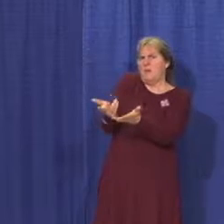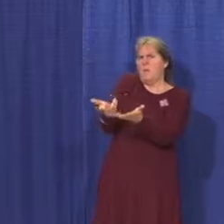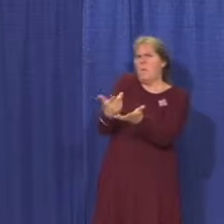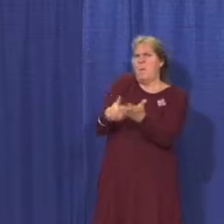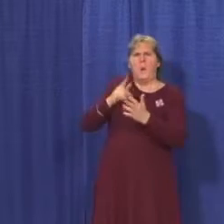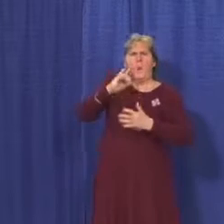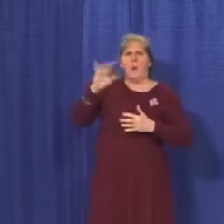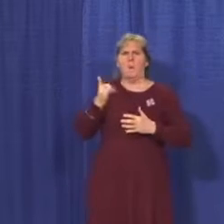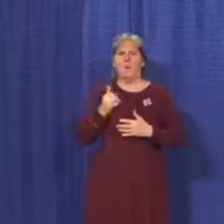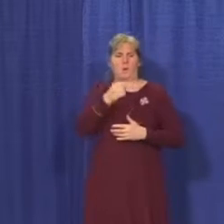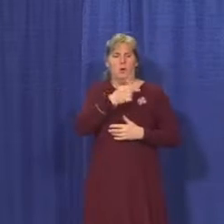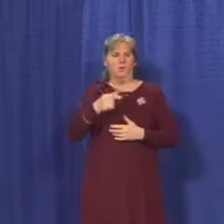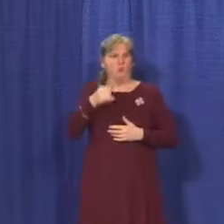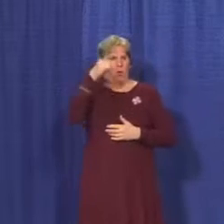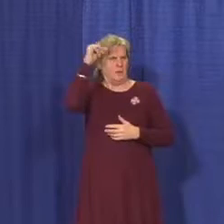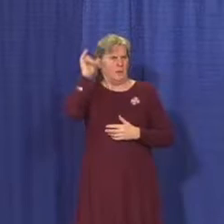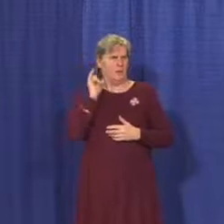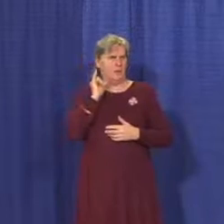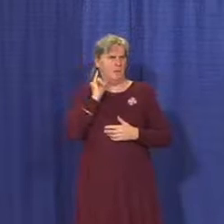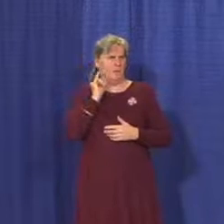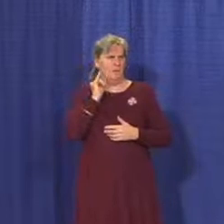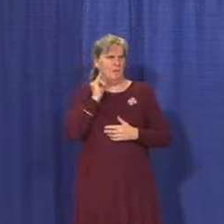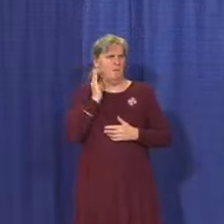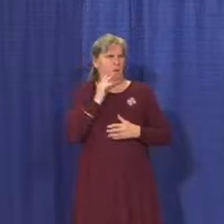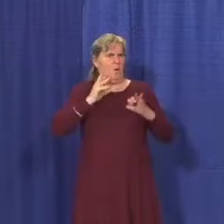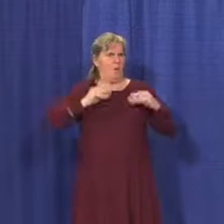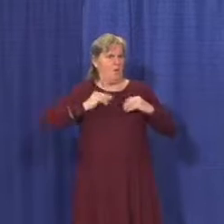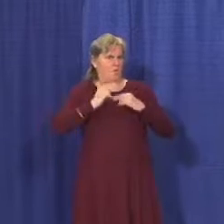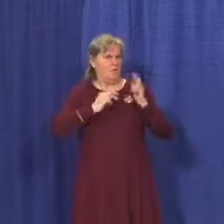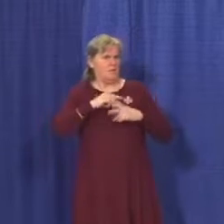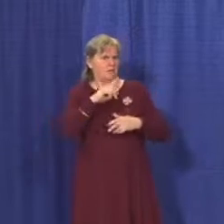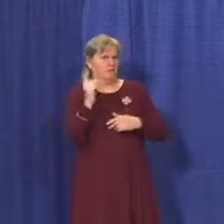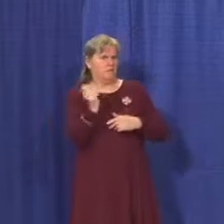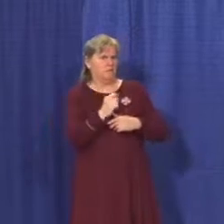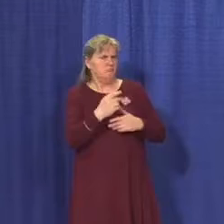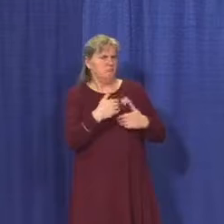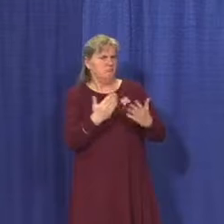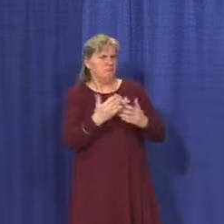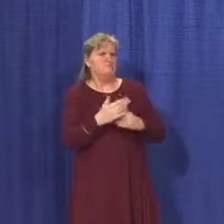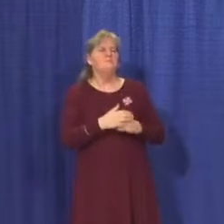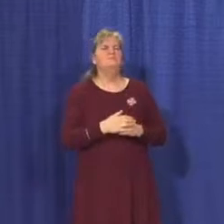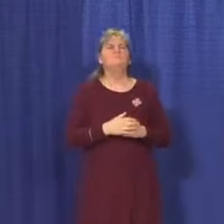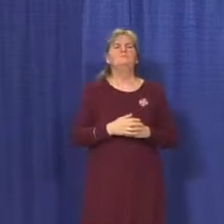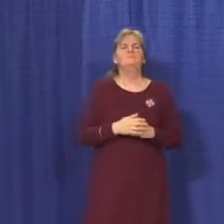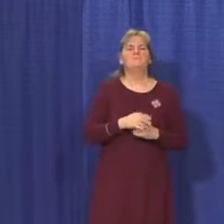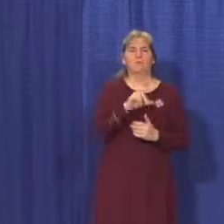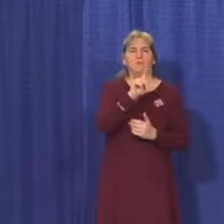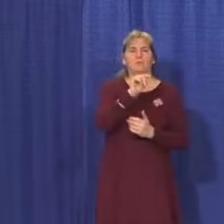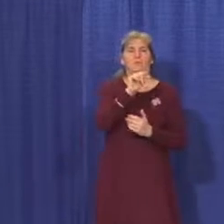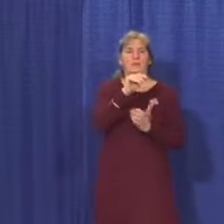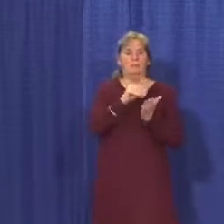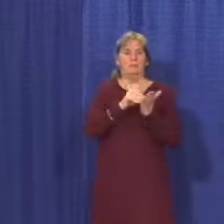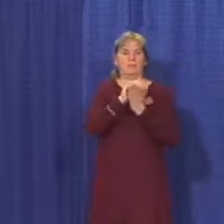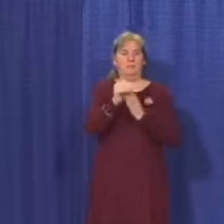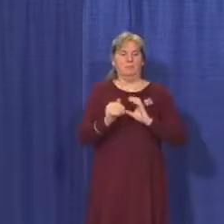it essentially? Or will the Yukon government be owning these? Thank you.